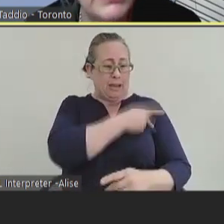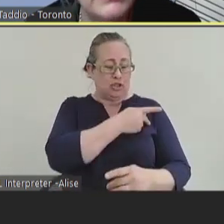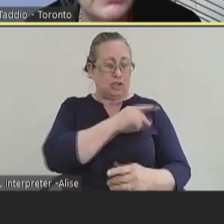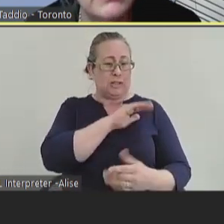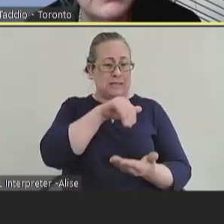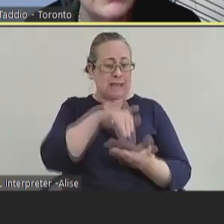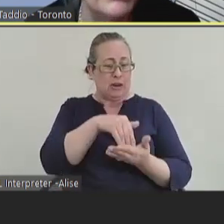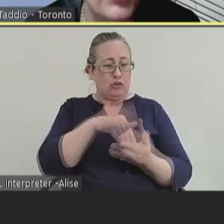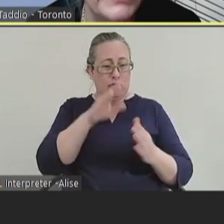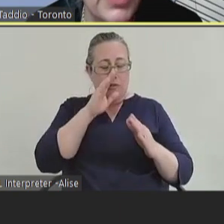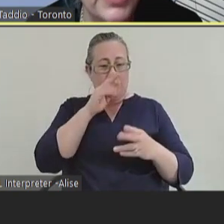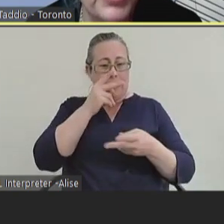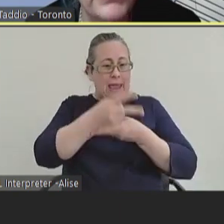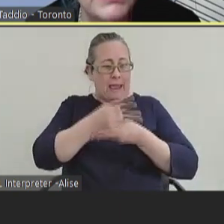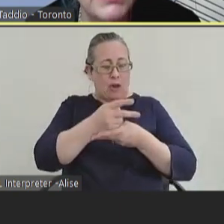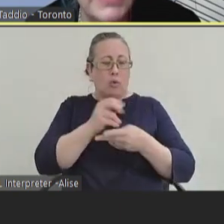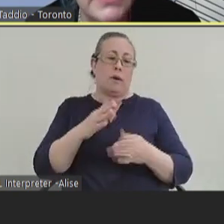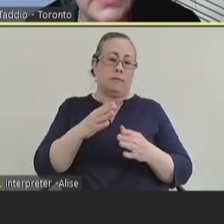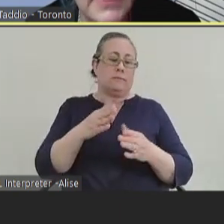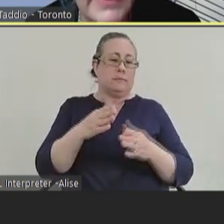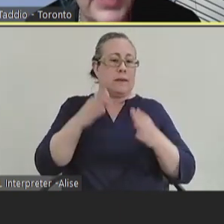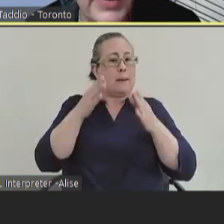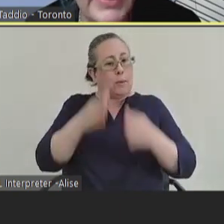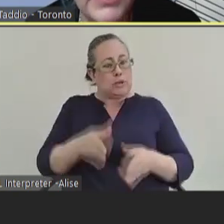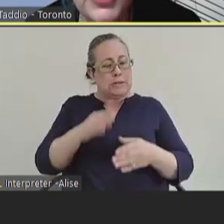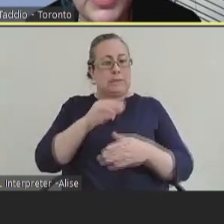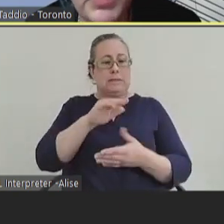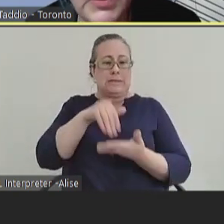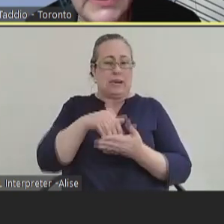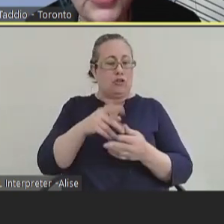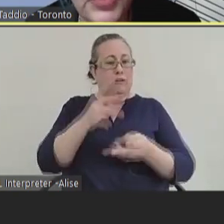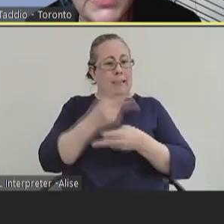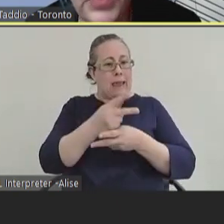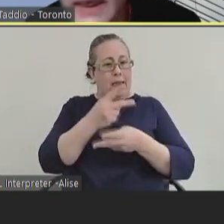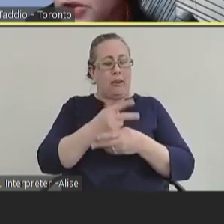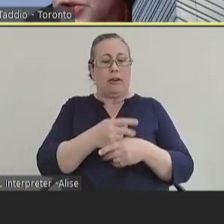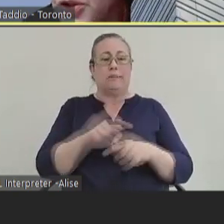of the points on the previous slide in the diagram had to do with building trusting relationships.